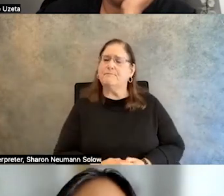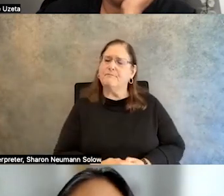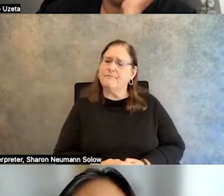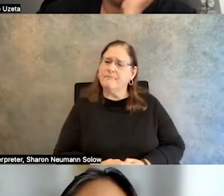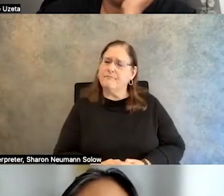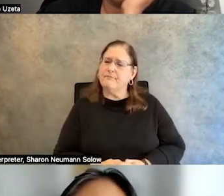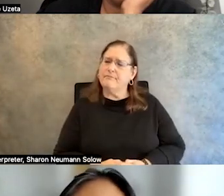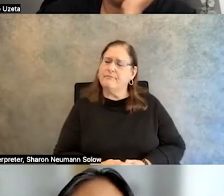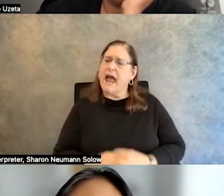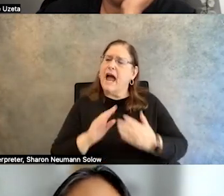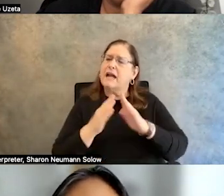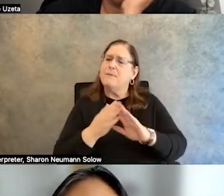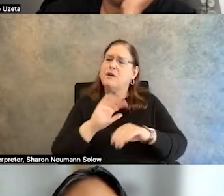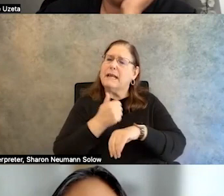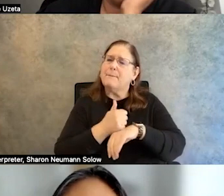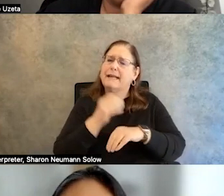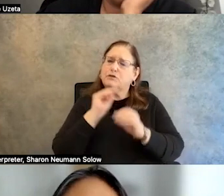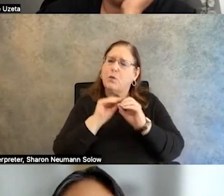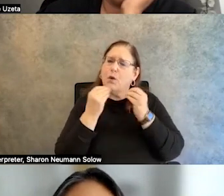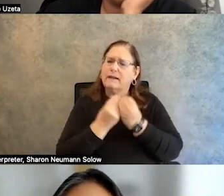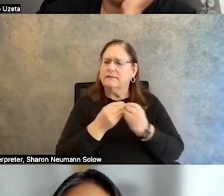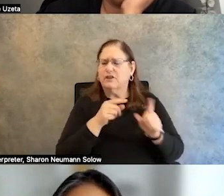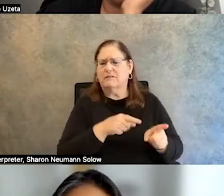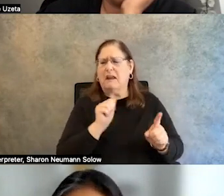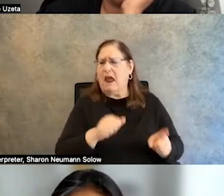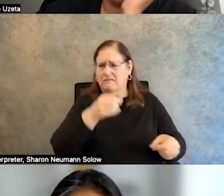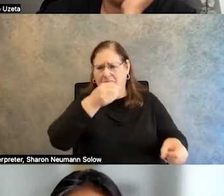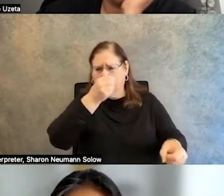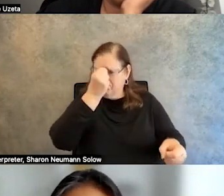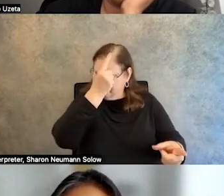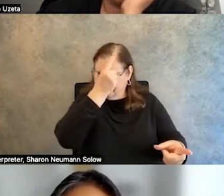A community-based organization can be very familiar with housing issues